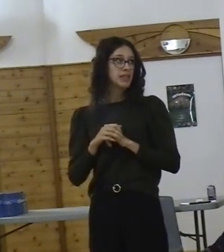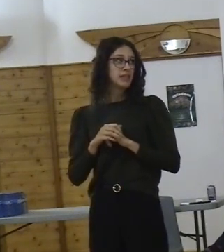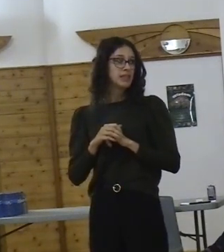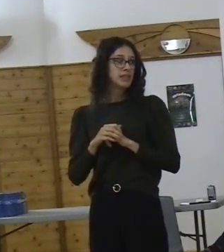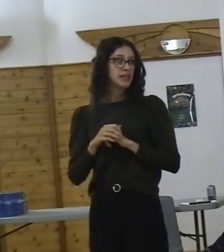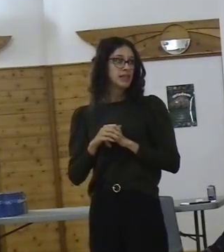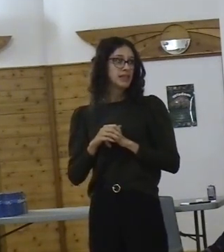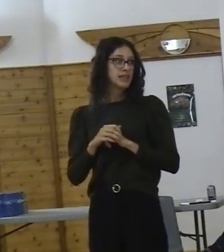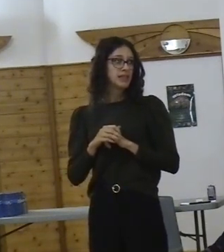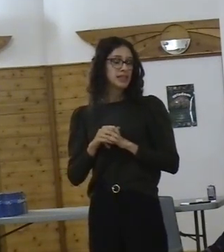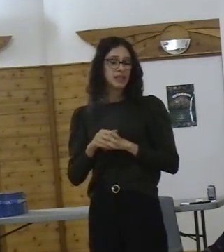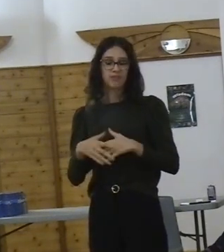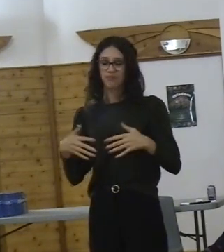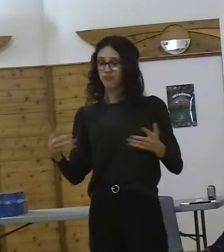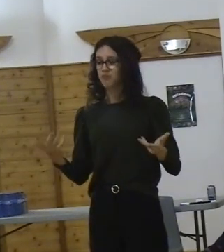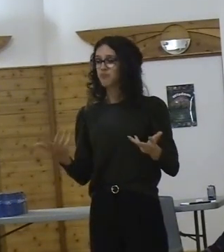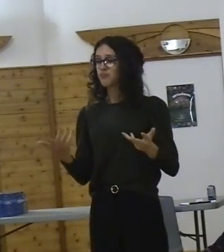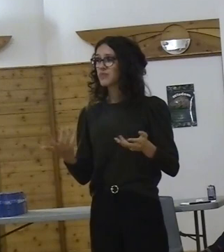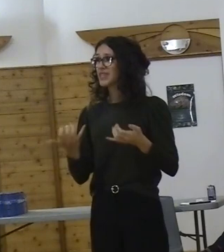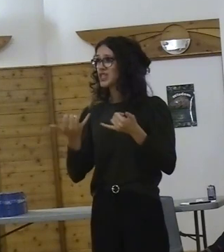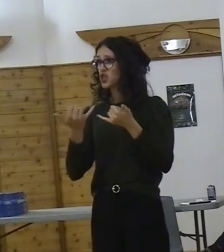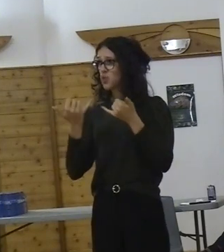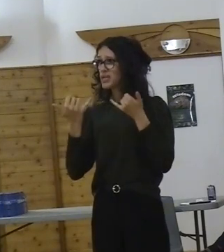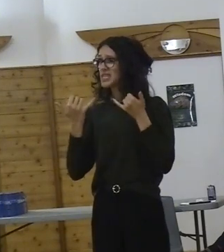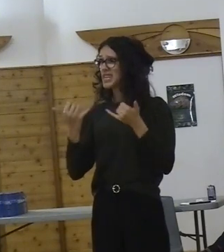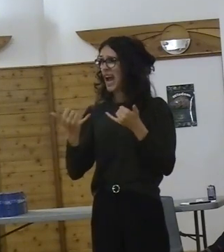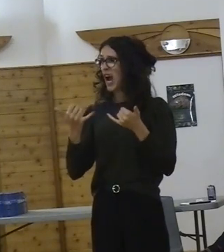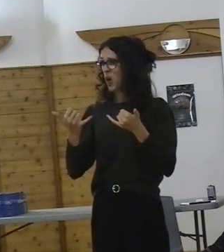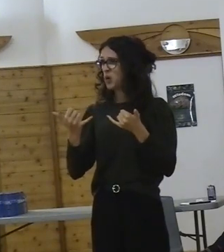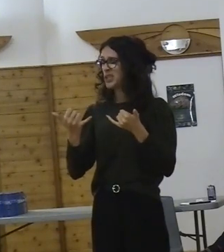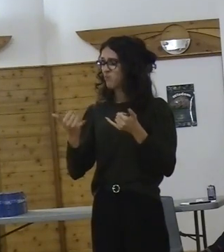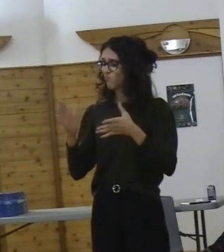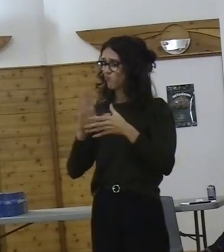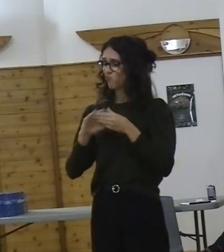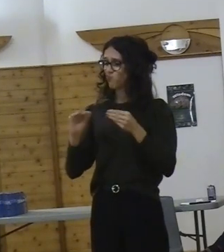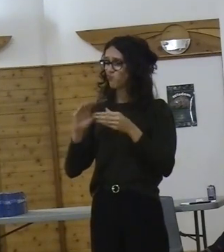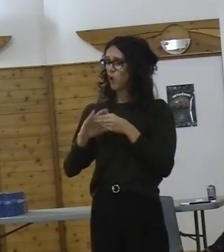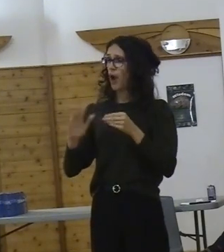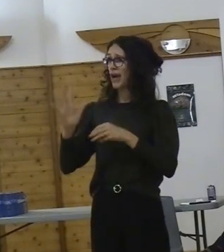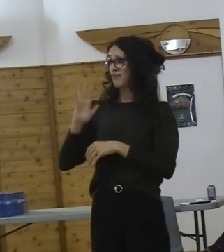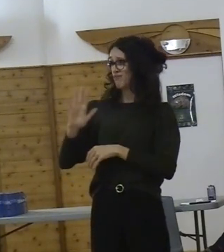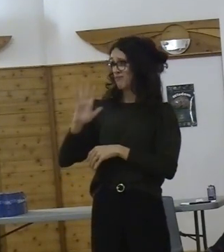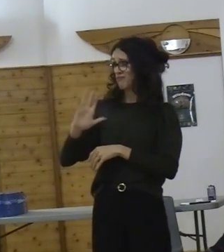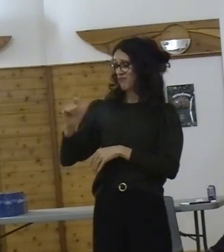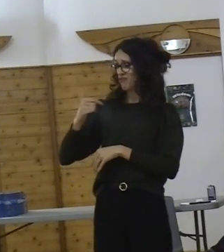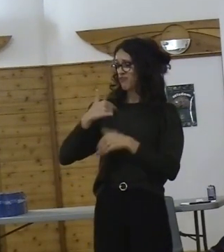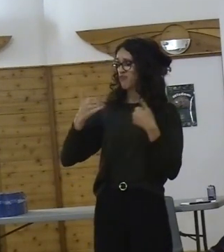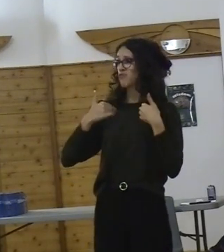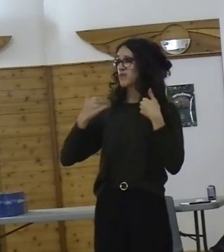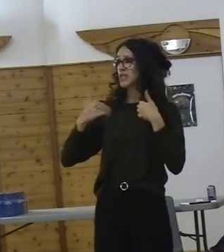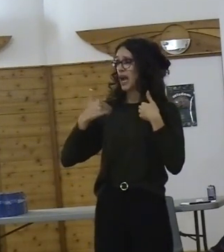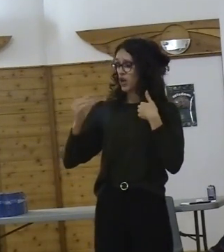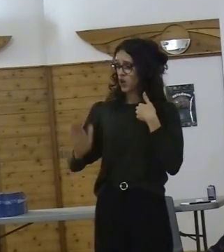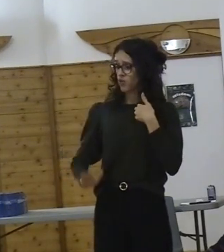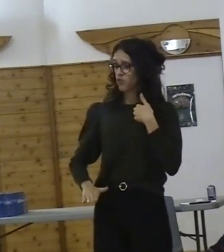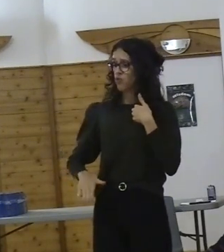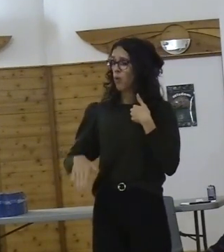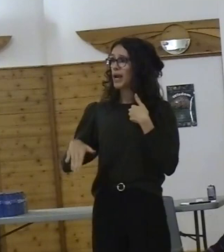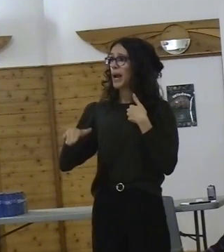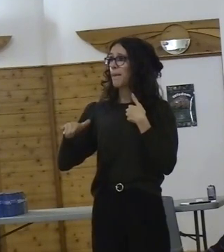when I was a little girl and she'd been after the school you snatched it away I speak like you